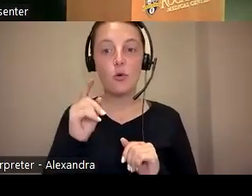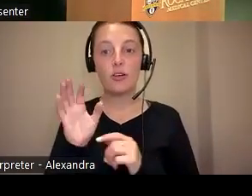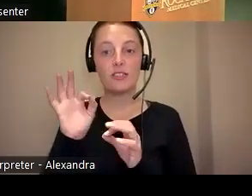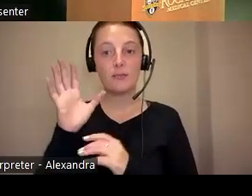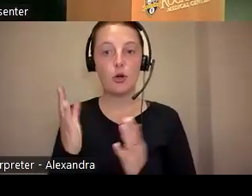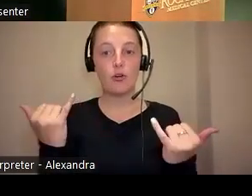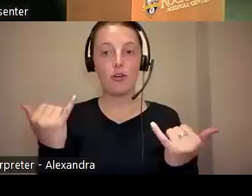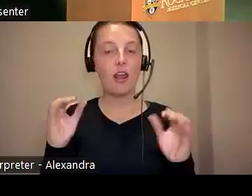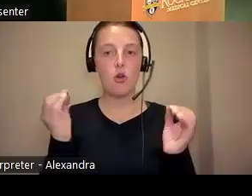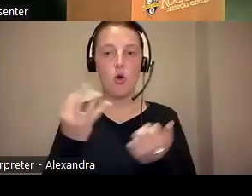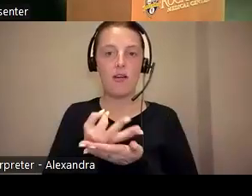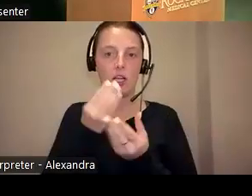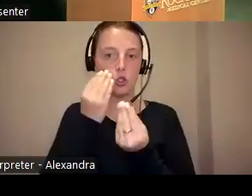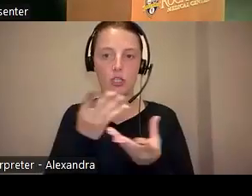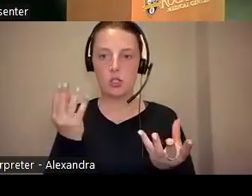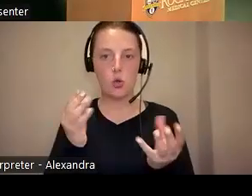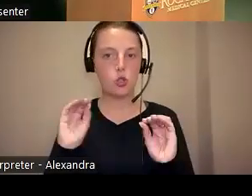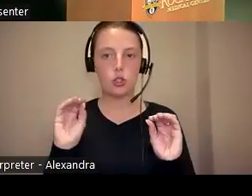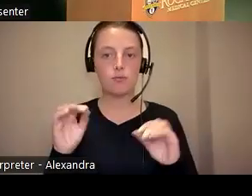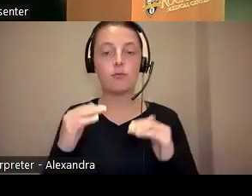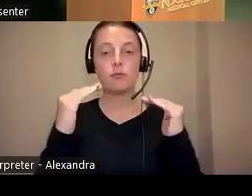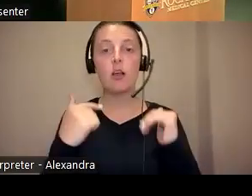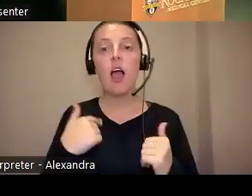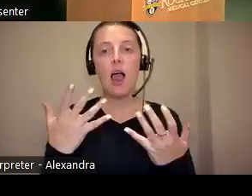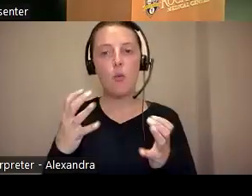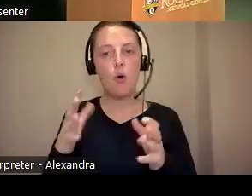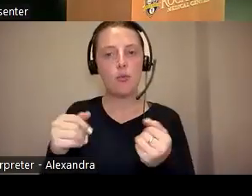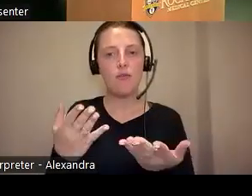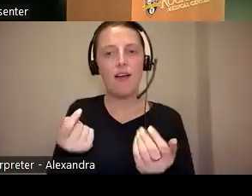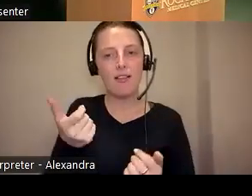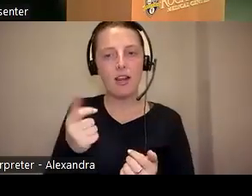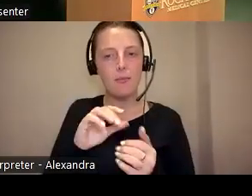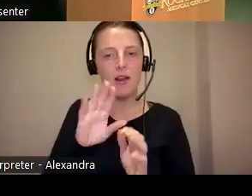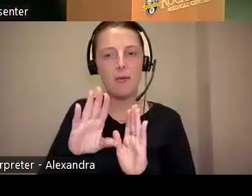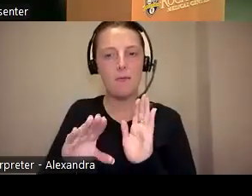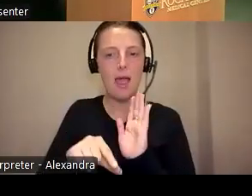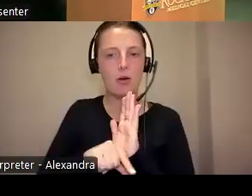just like to provide a little bit of background um in terms of how we got here and people we'd